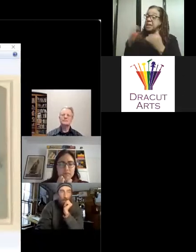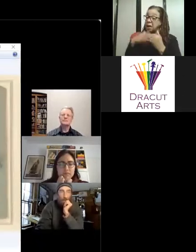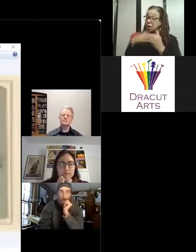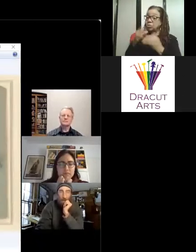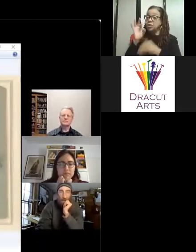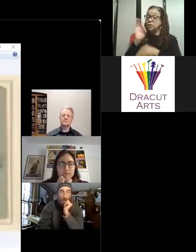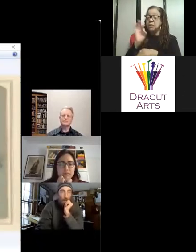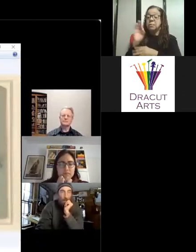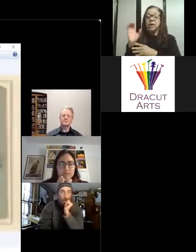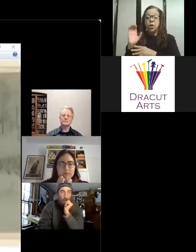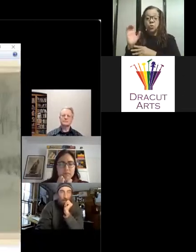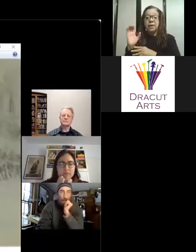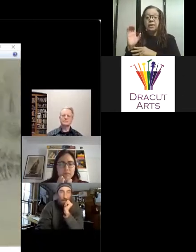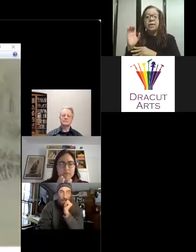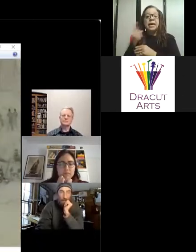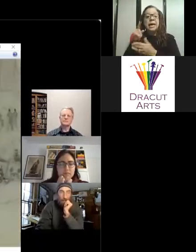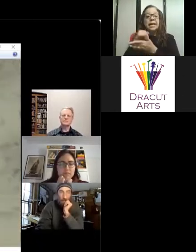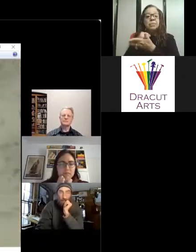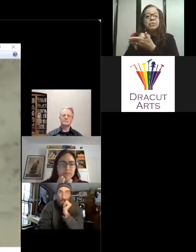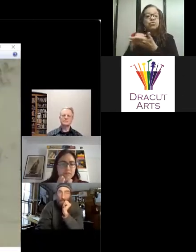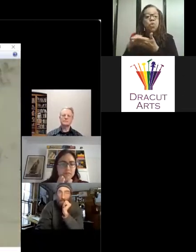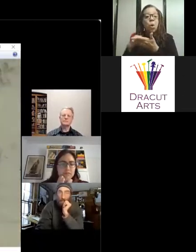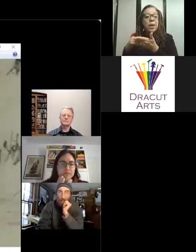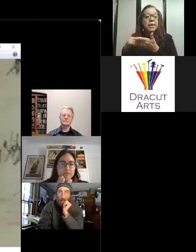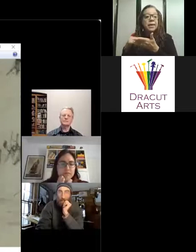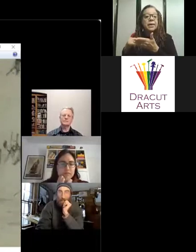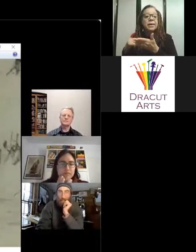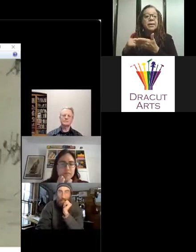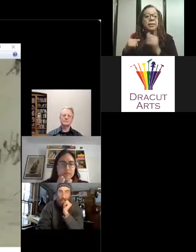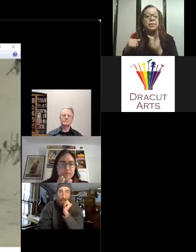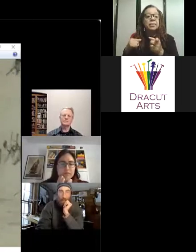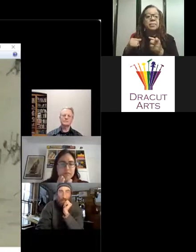and he's drawing, you can actually see it's even less than stick figures,